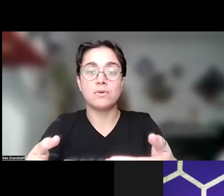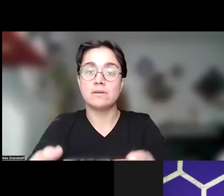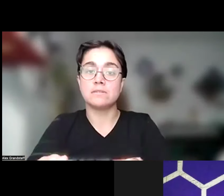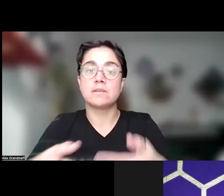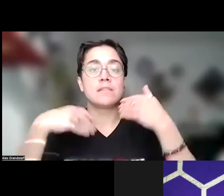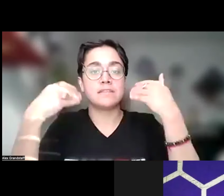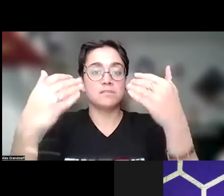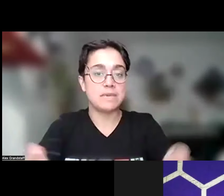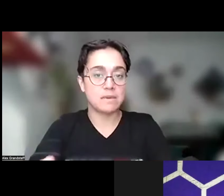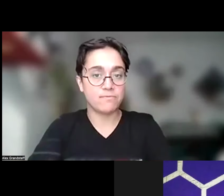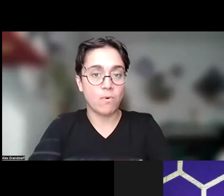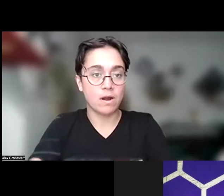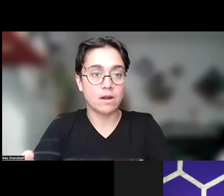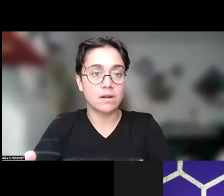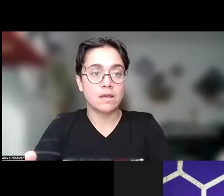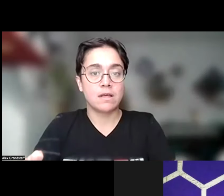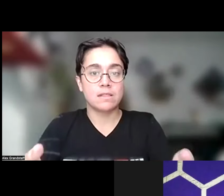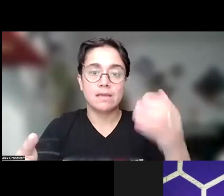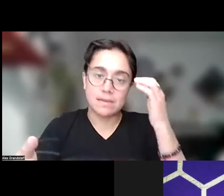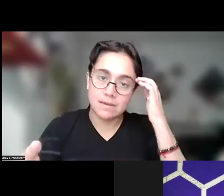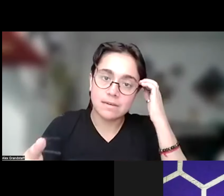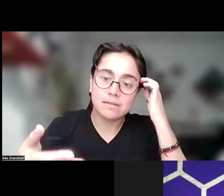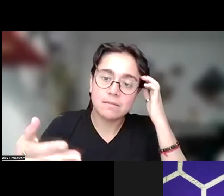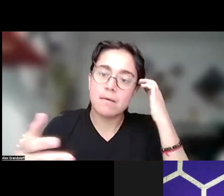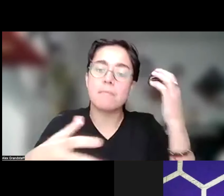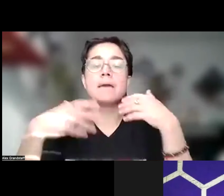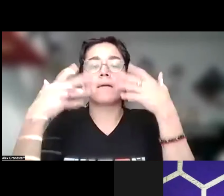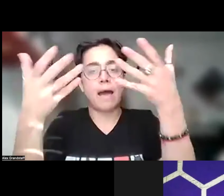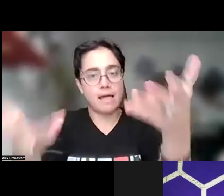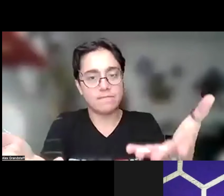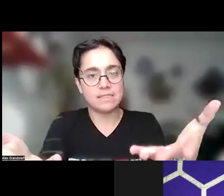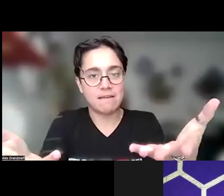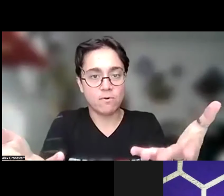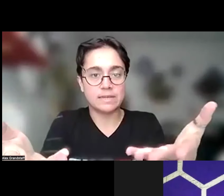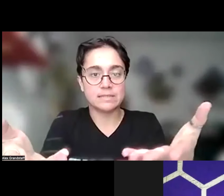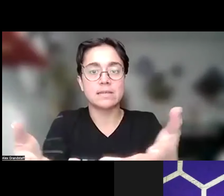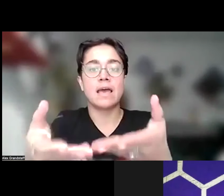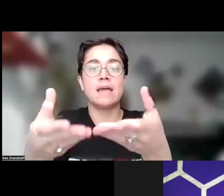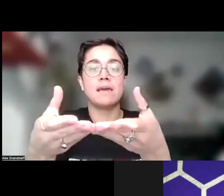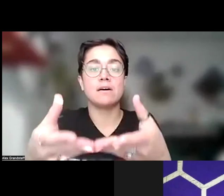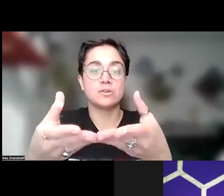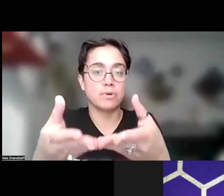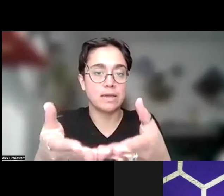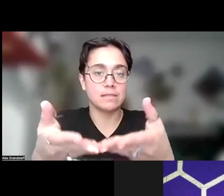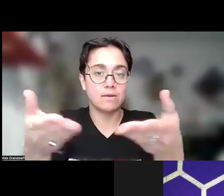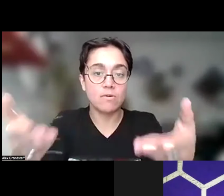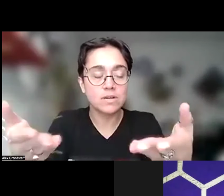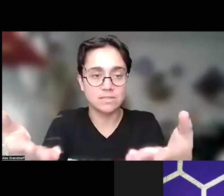worry about that. You don't have to worry about being detained or deported. They bring in this testimonials.